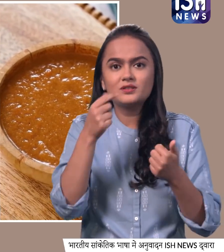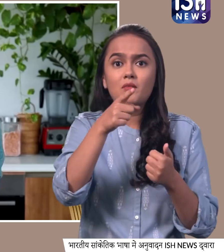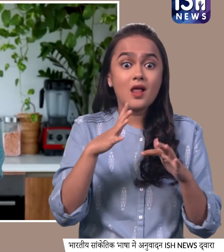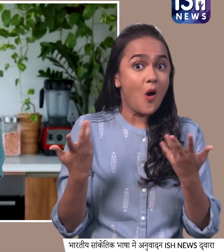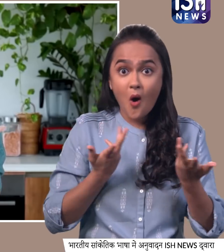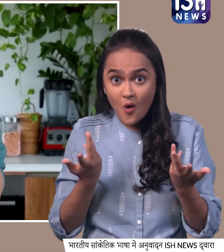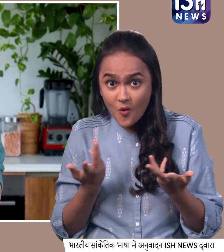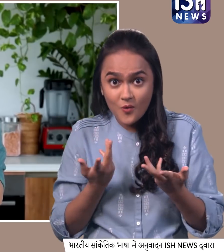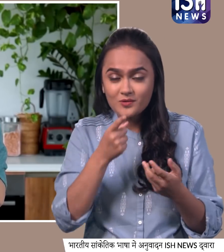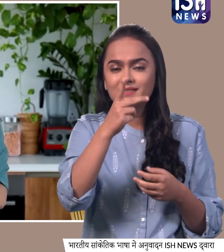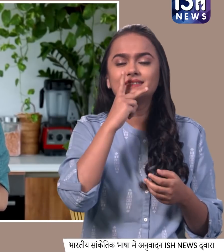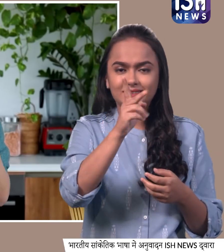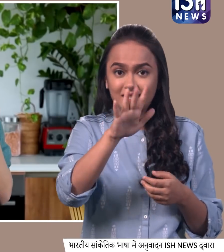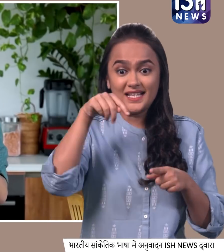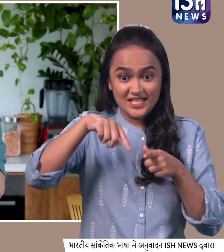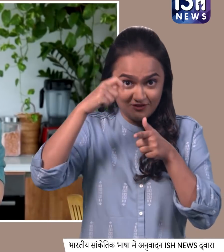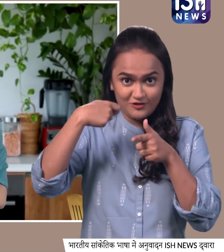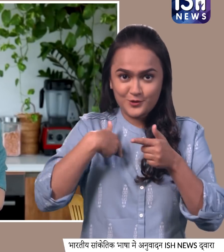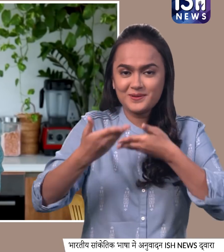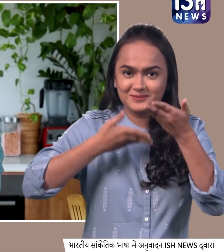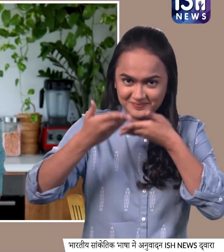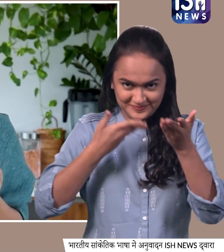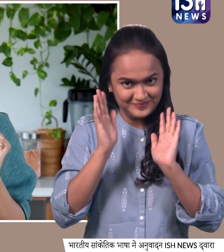How? We'll show you how in this video